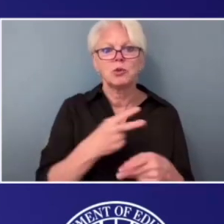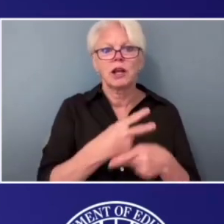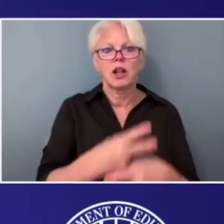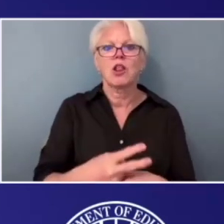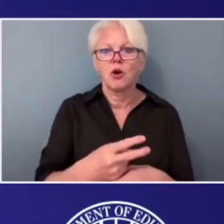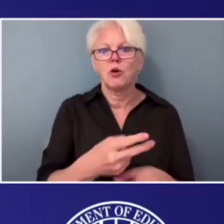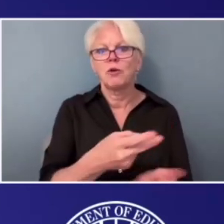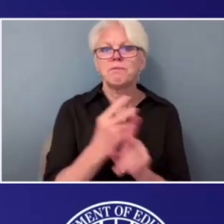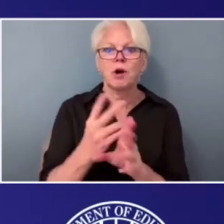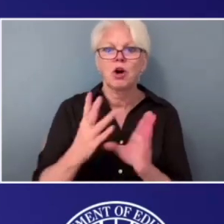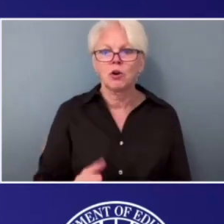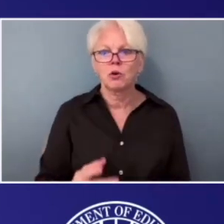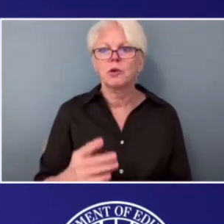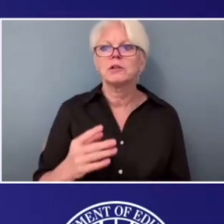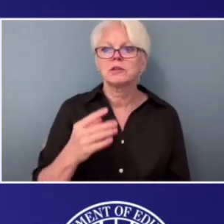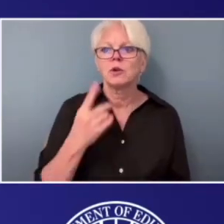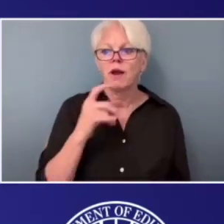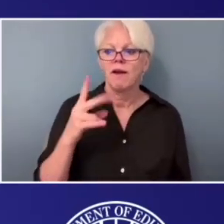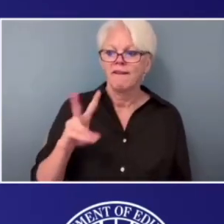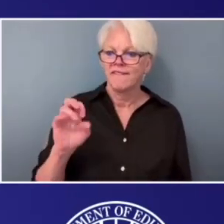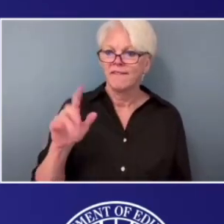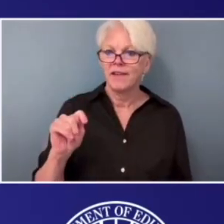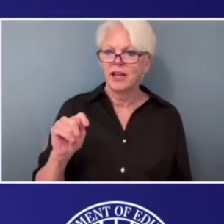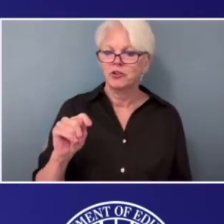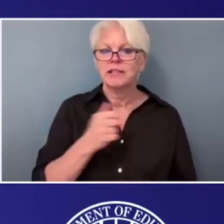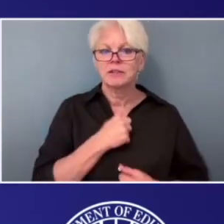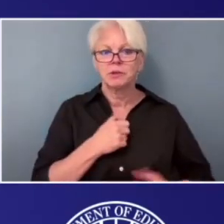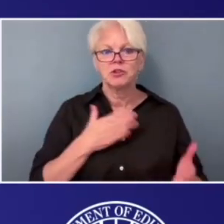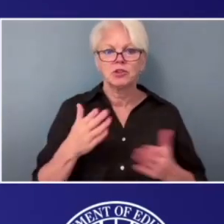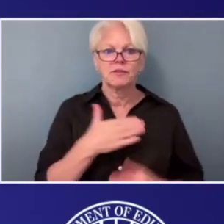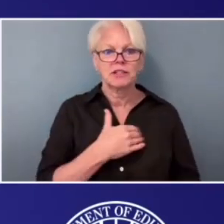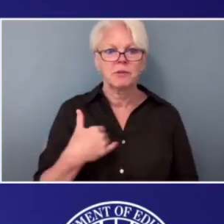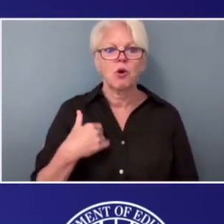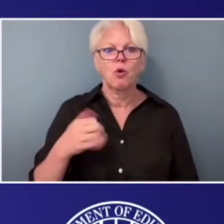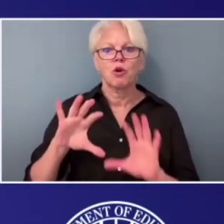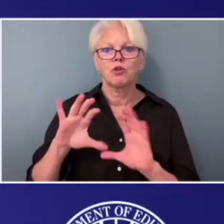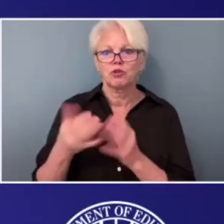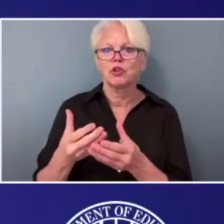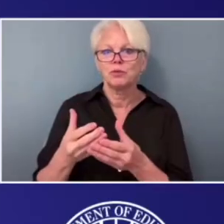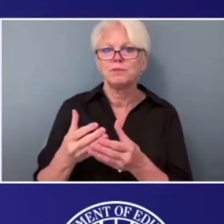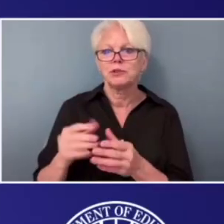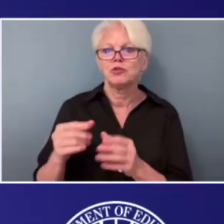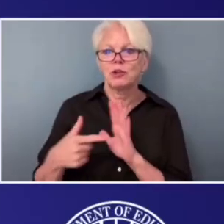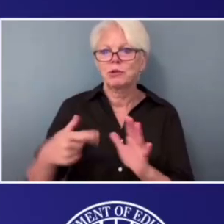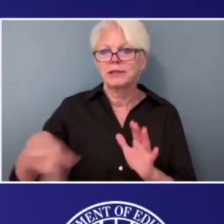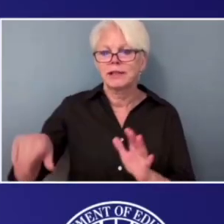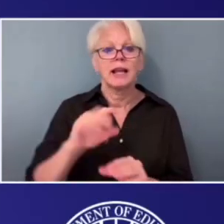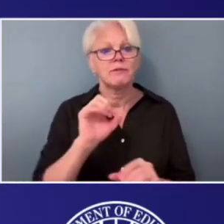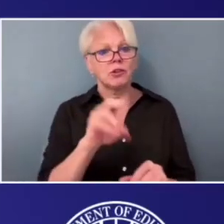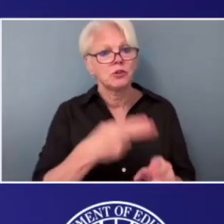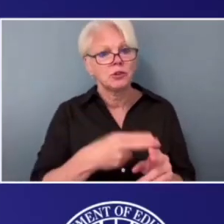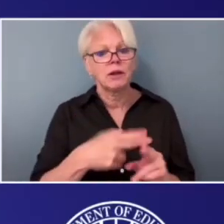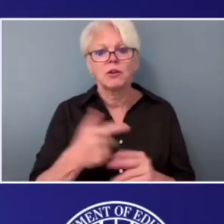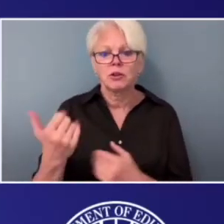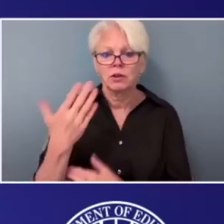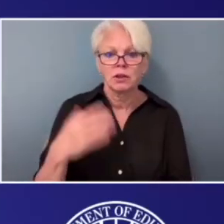veterans, military service members, or groups representing them, if you could just say your name for the record. Good morning. My name is Faisal Sulman.